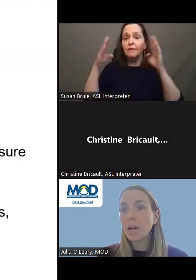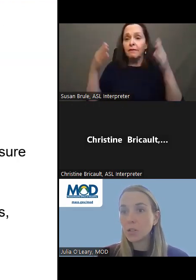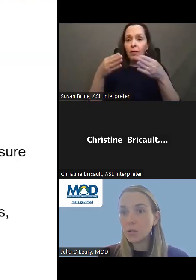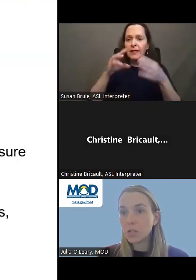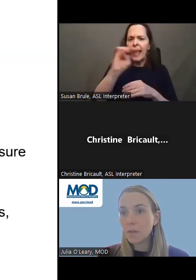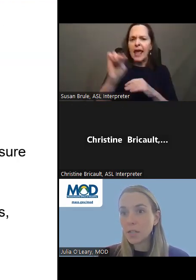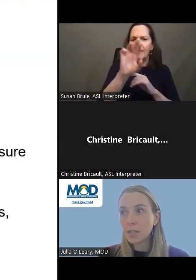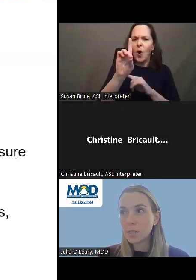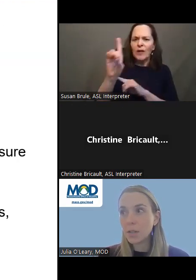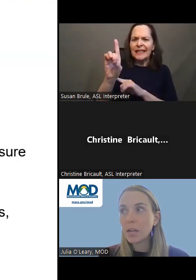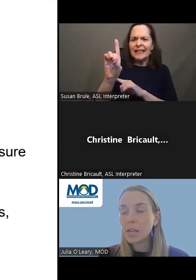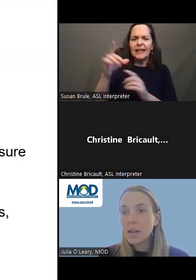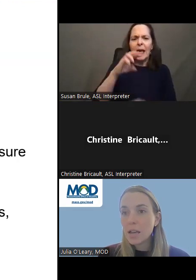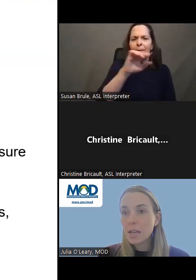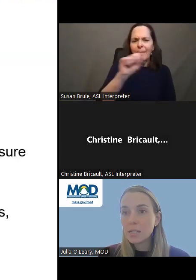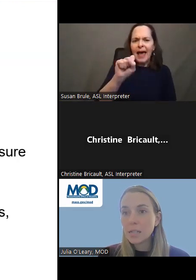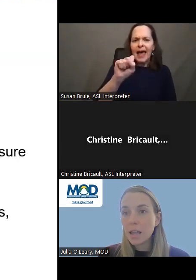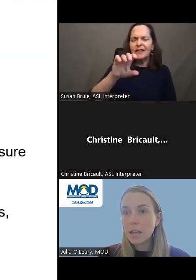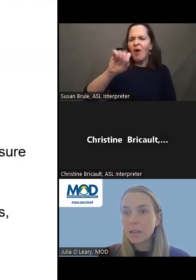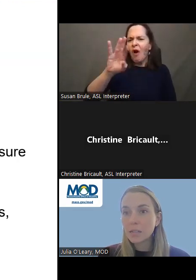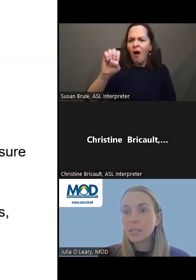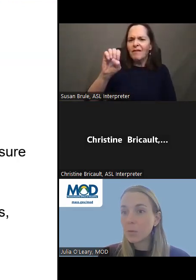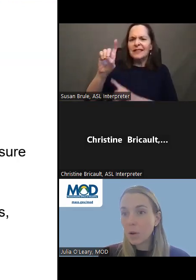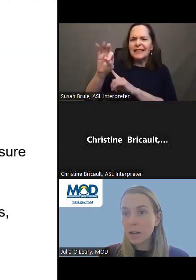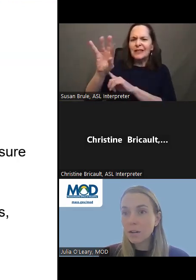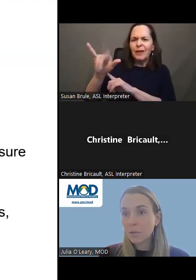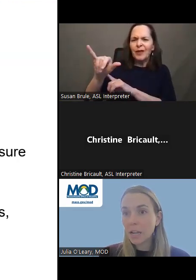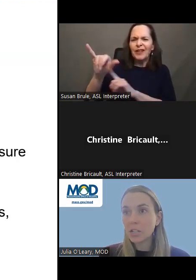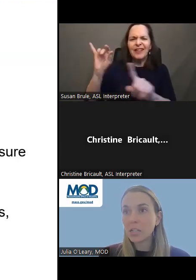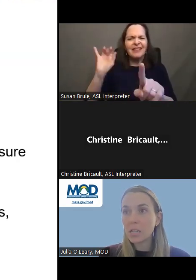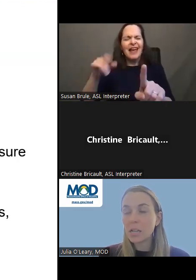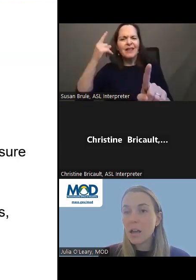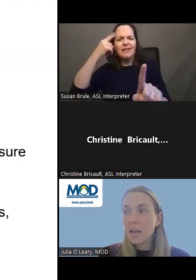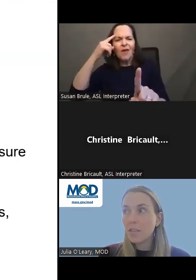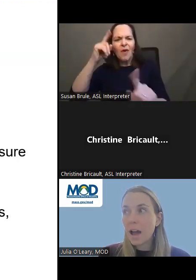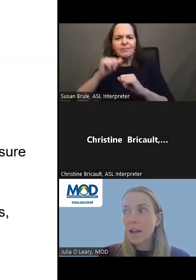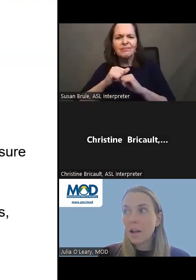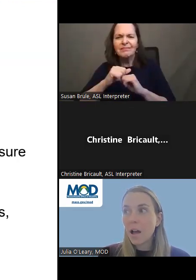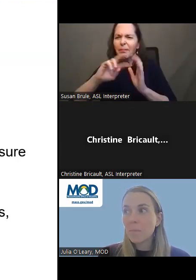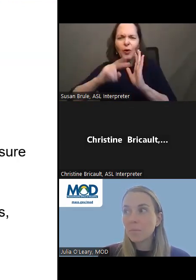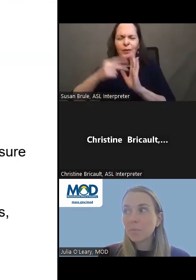Massachusetts Office on Disability is a state-wide government agency that